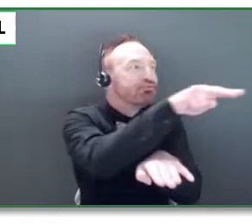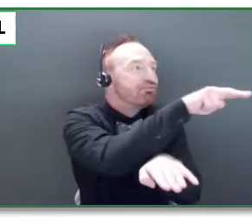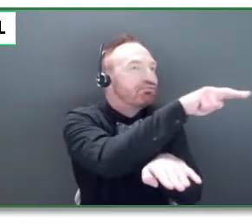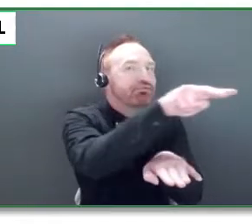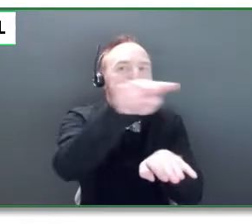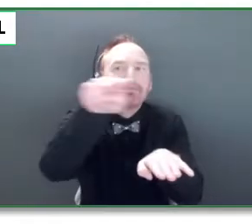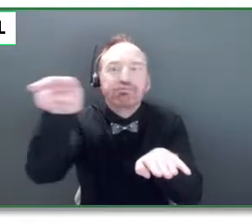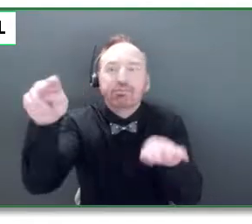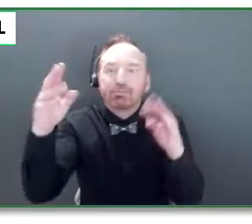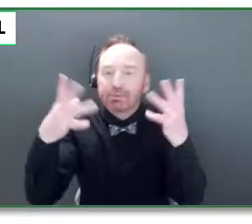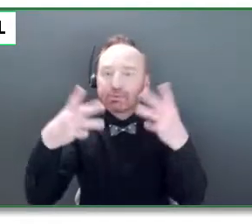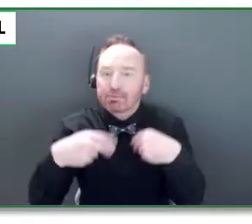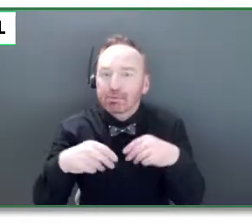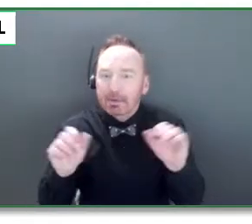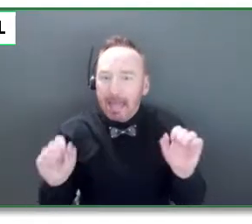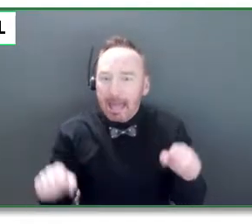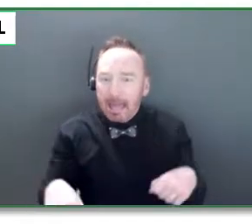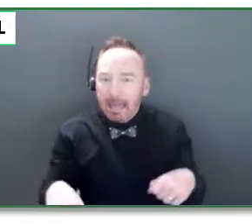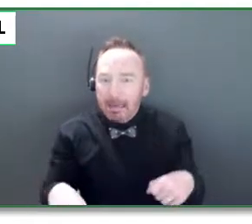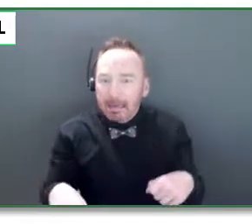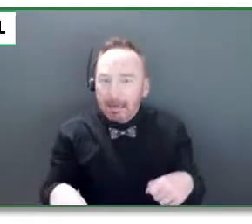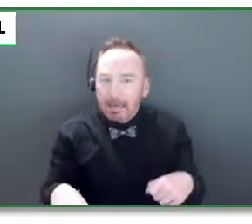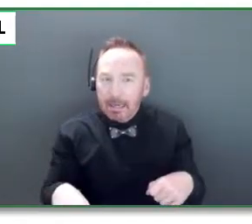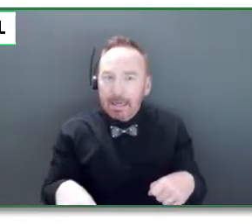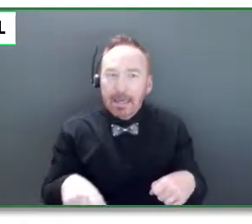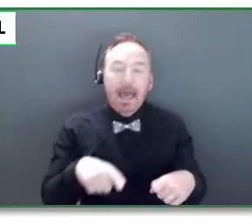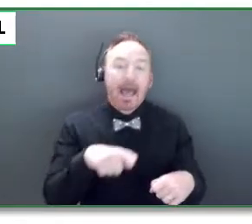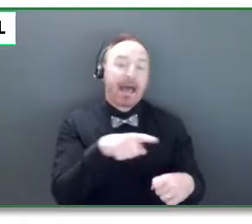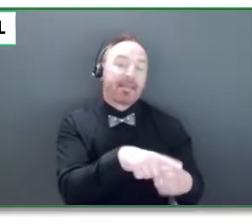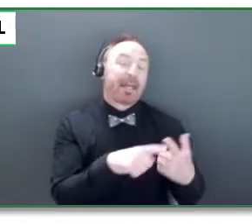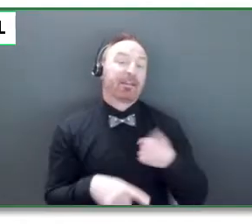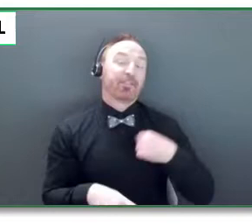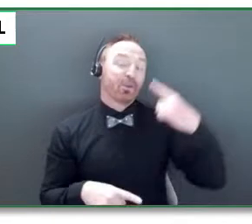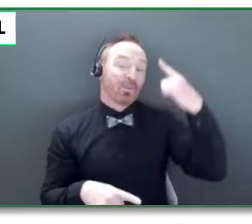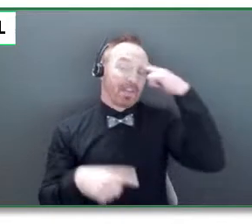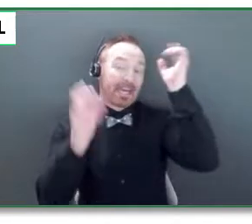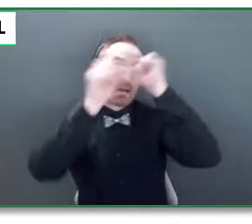if you think about accessibility in everything that you do